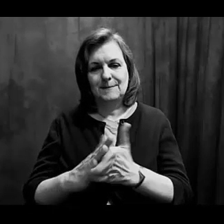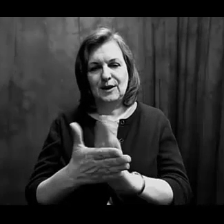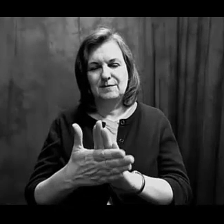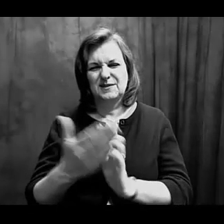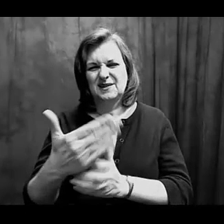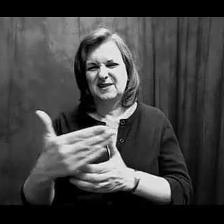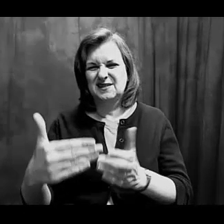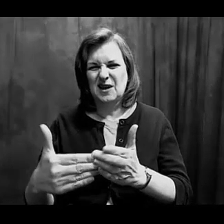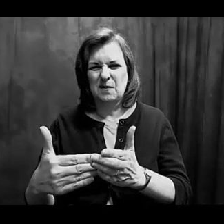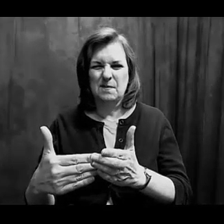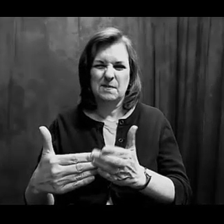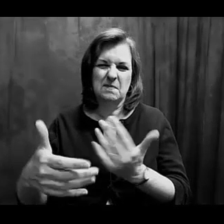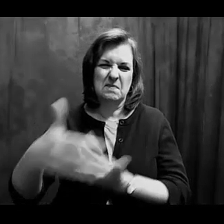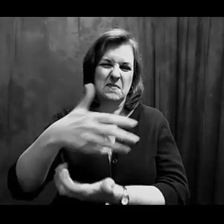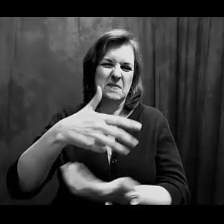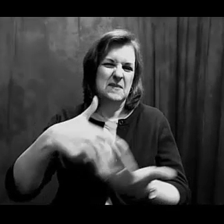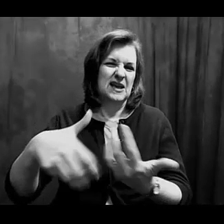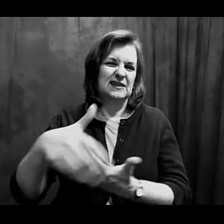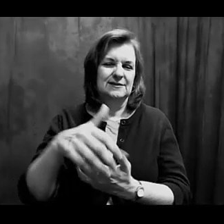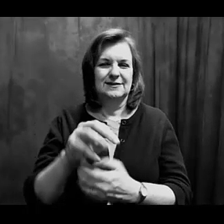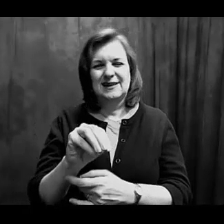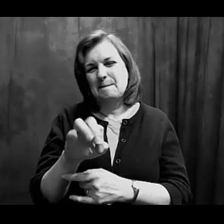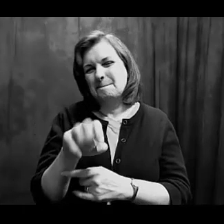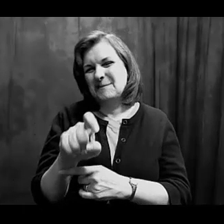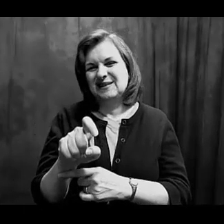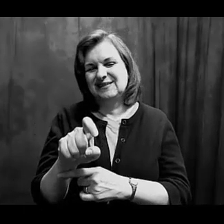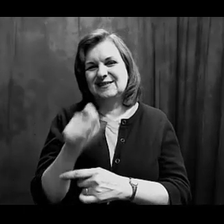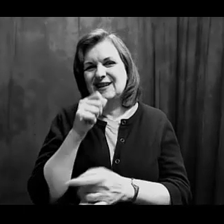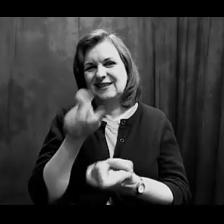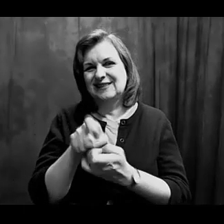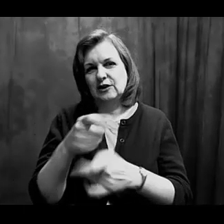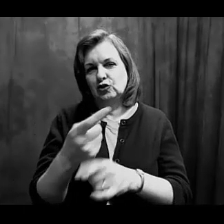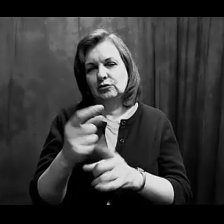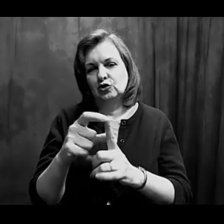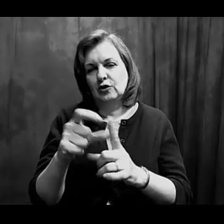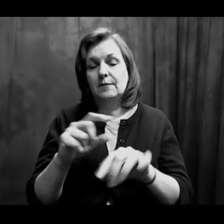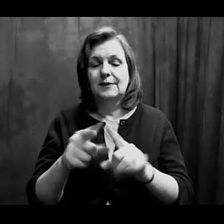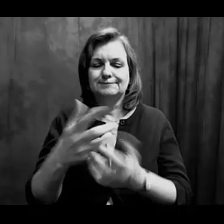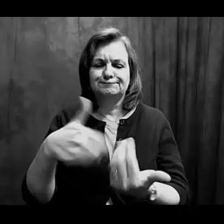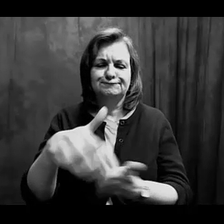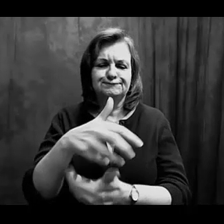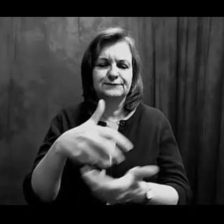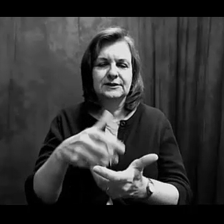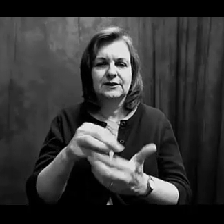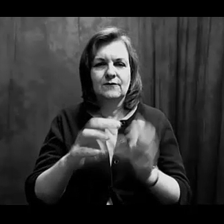mix -- is a loose term -- of traits